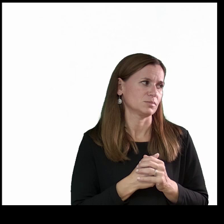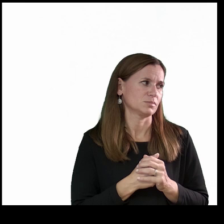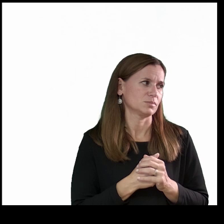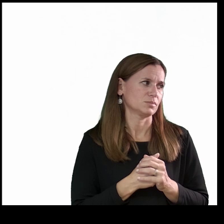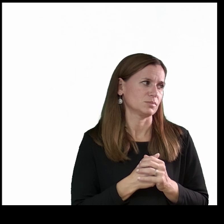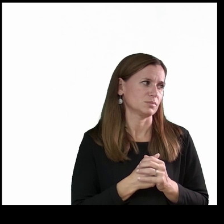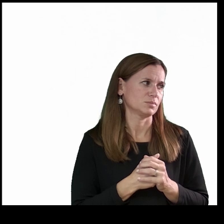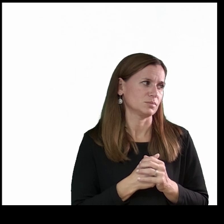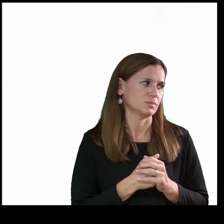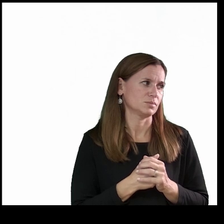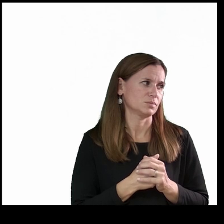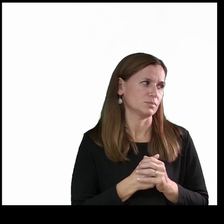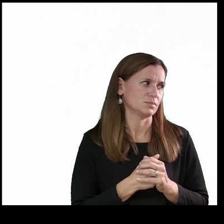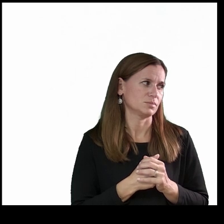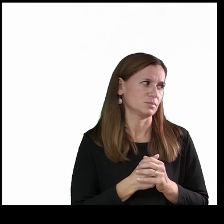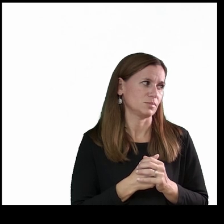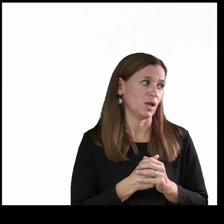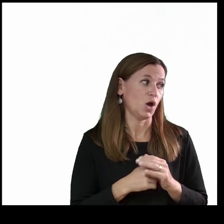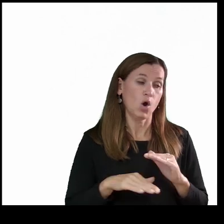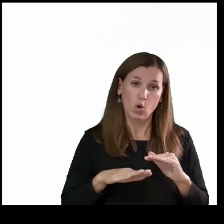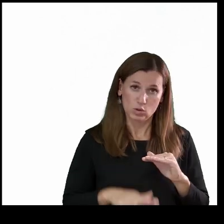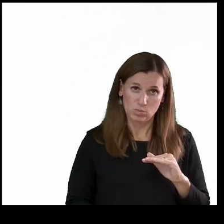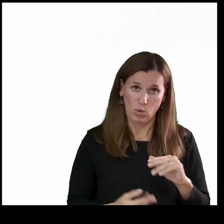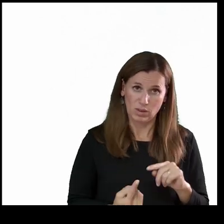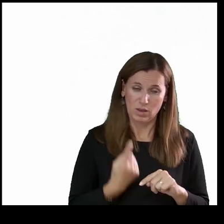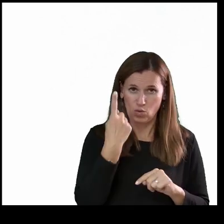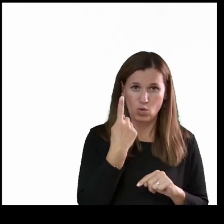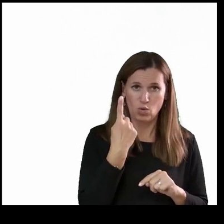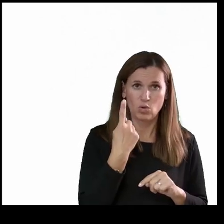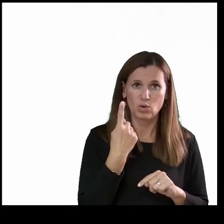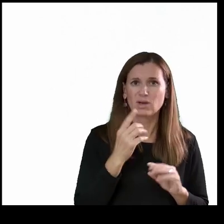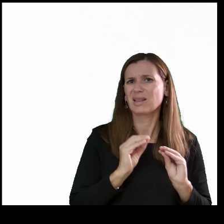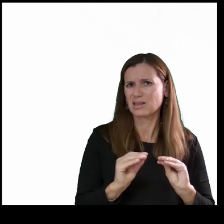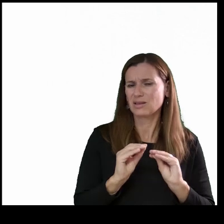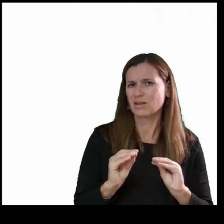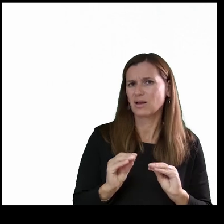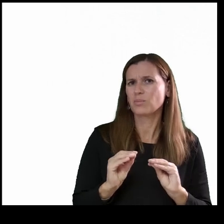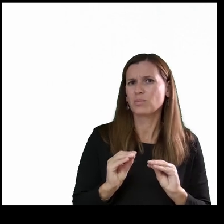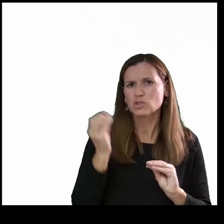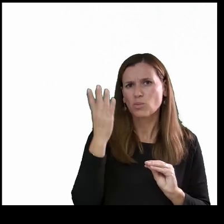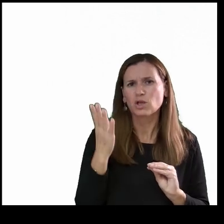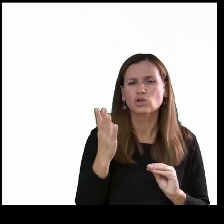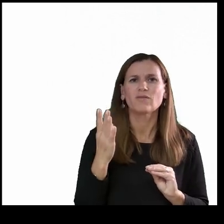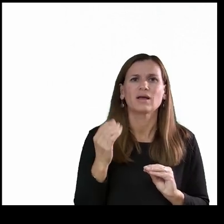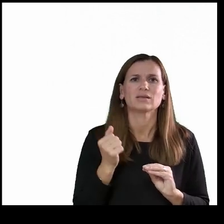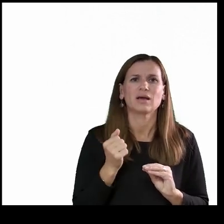Now the bottom up teaching is beginning with component, with parts and growing